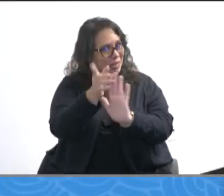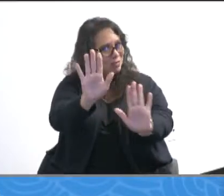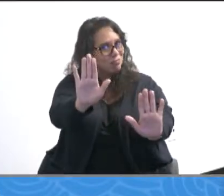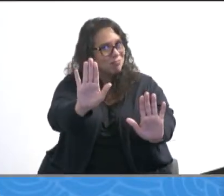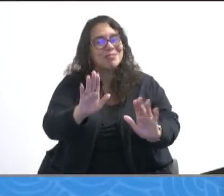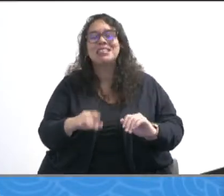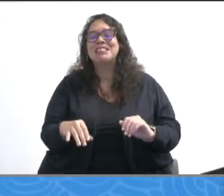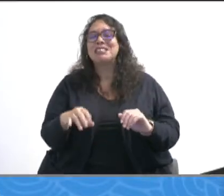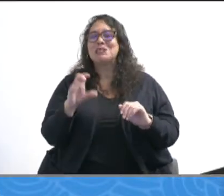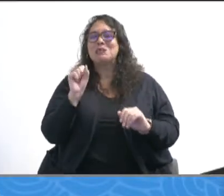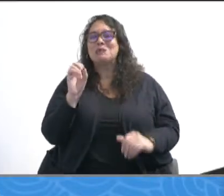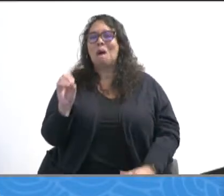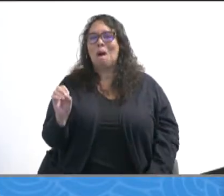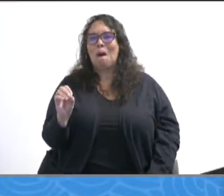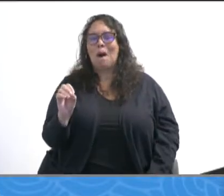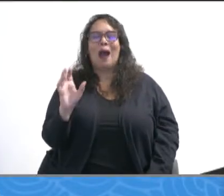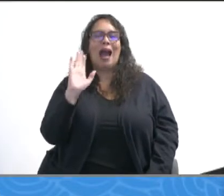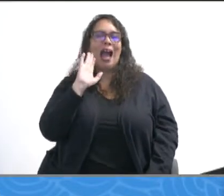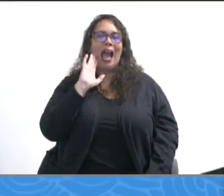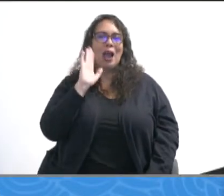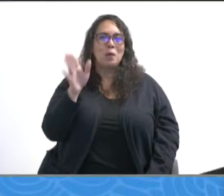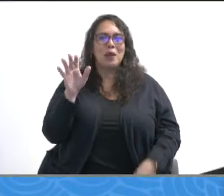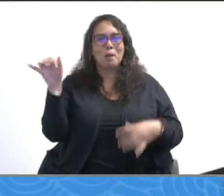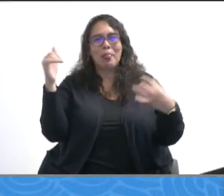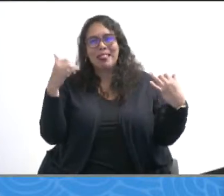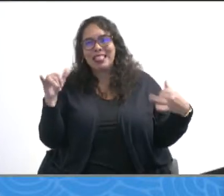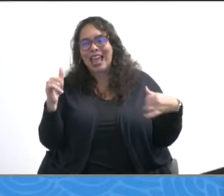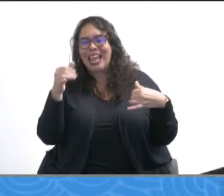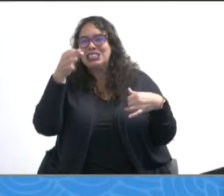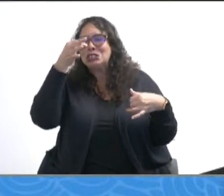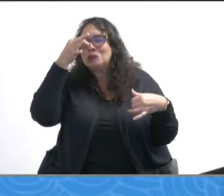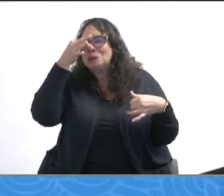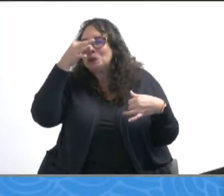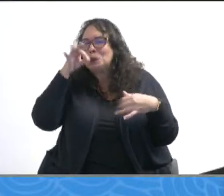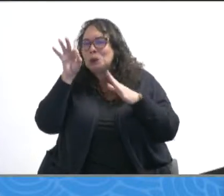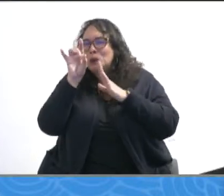and so I'm just going to play a few minutes of it